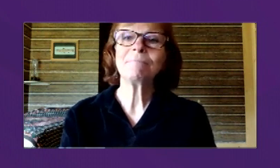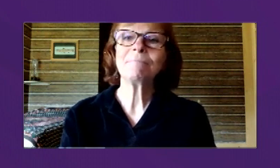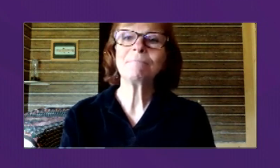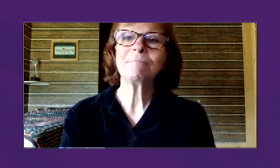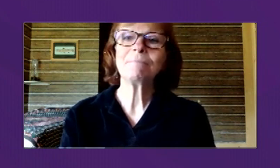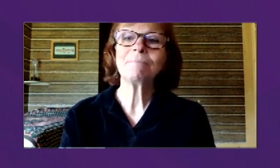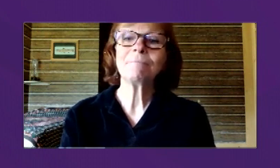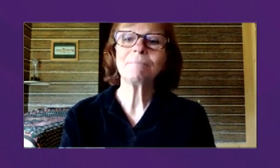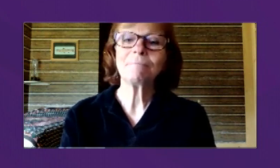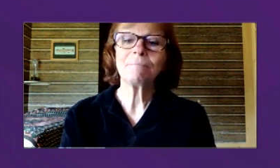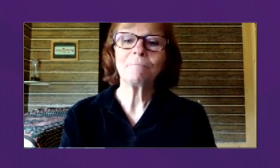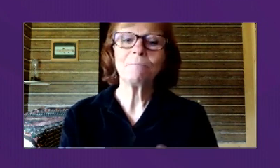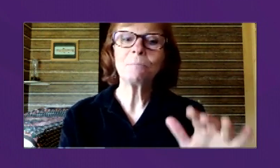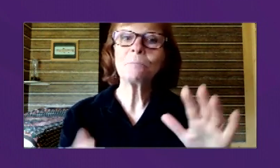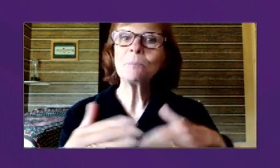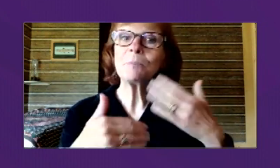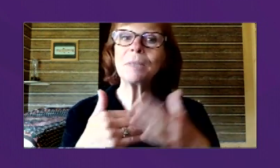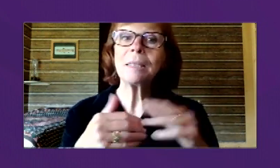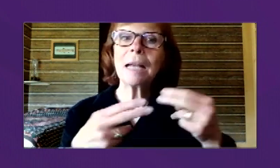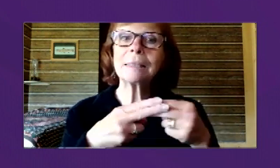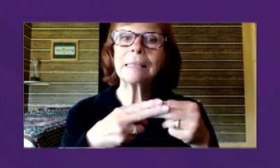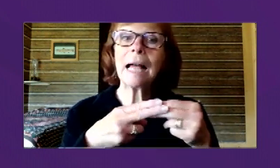Next slide, please. JENNY SAMIOS: